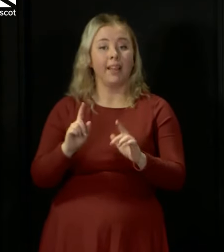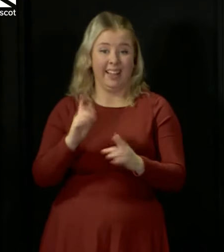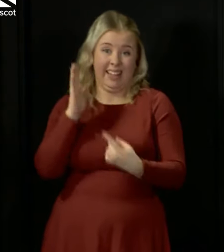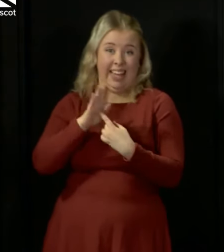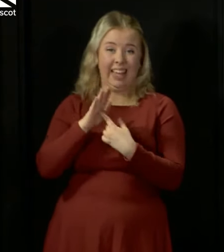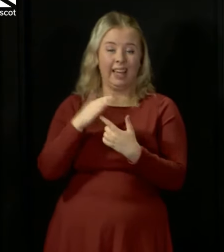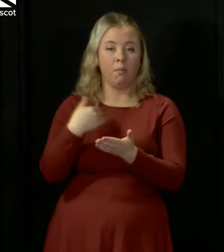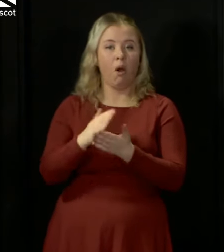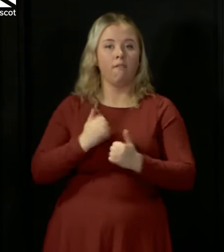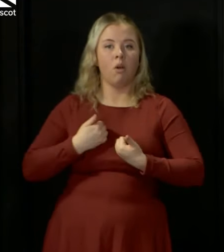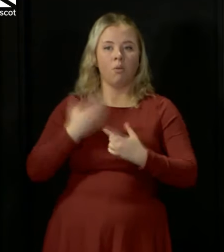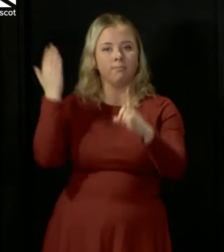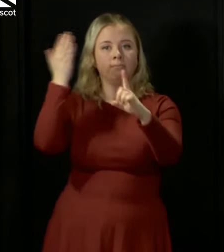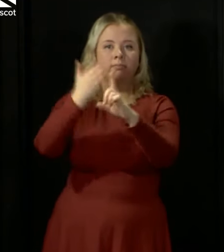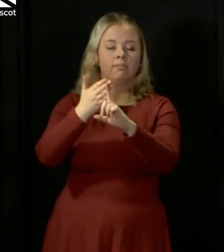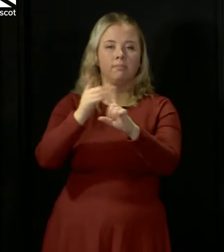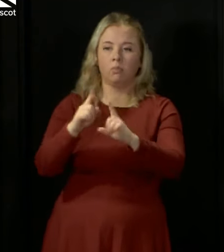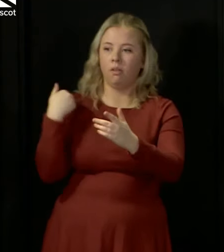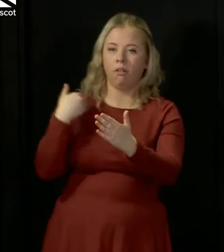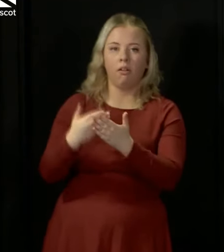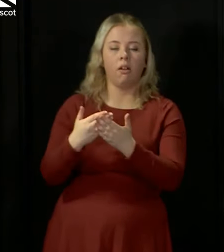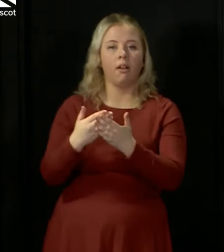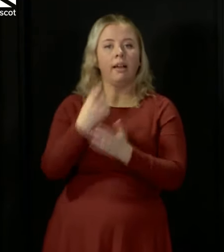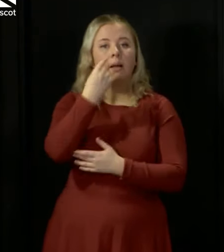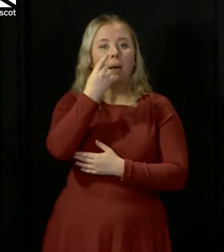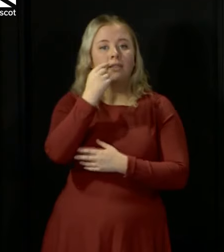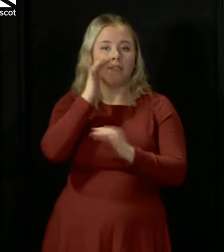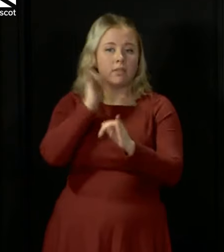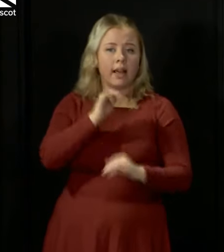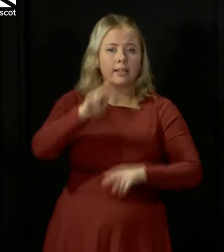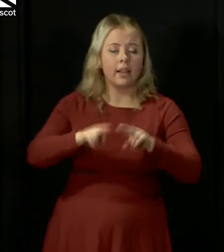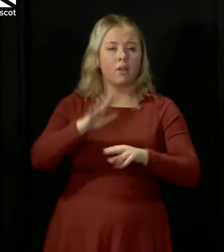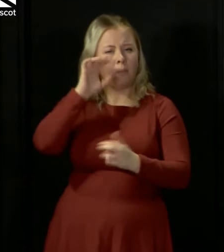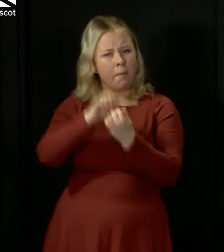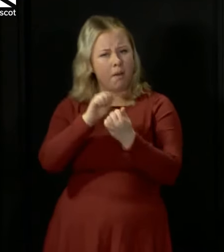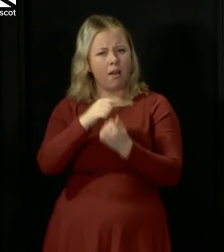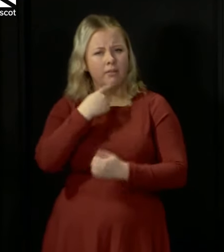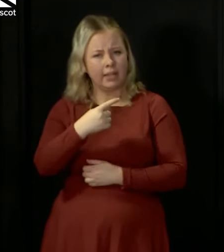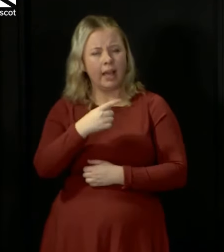this, where we have got to in terms of testing capacity. And remember we set that 3,500 target